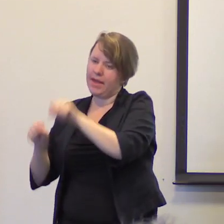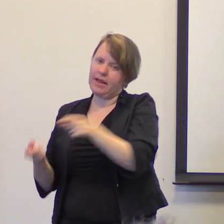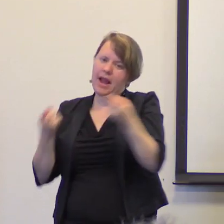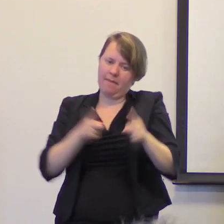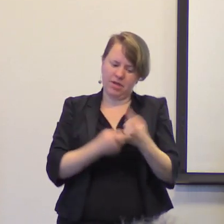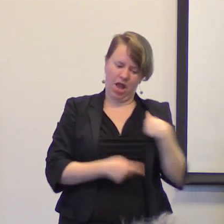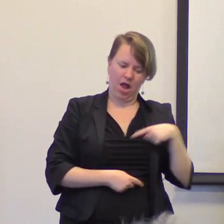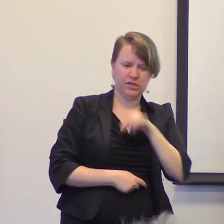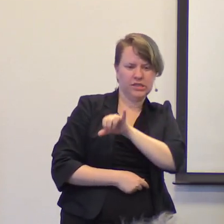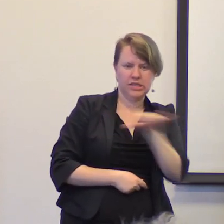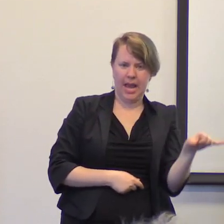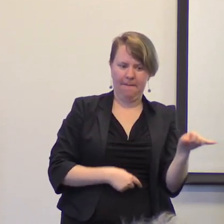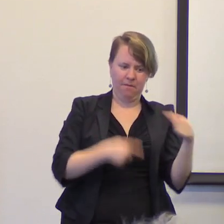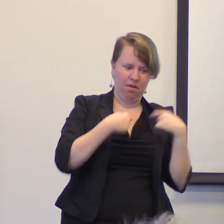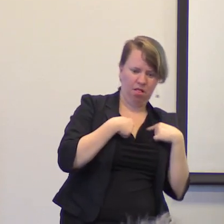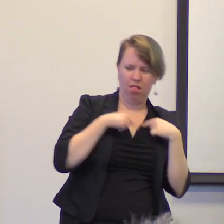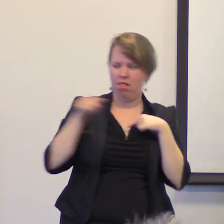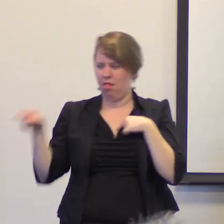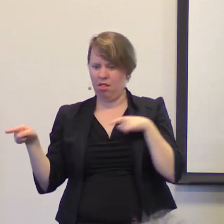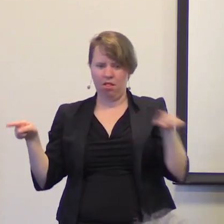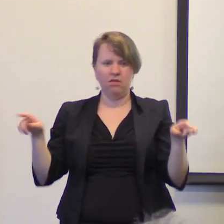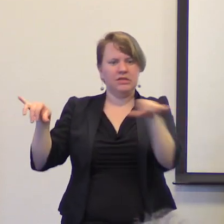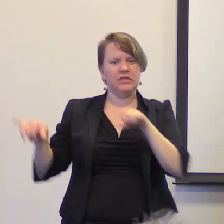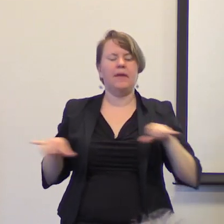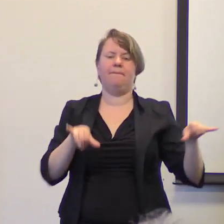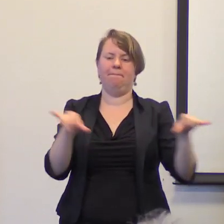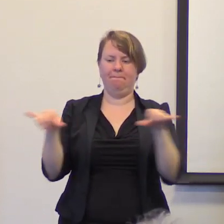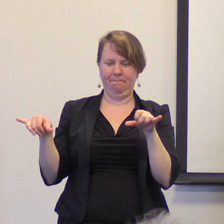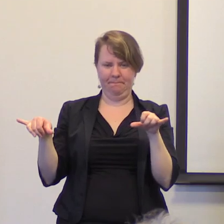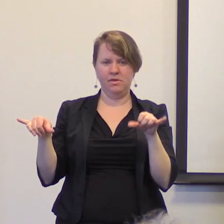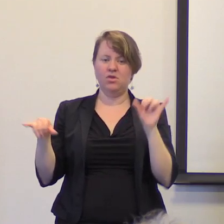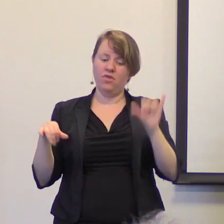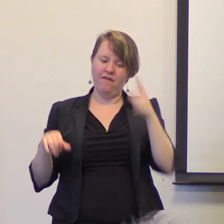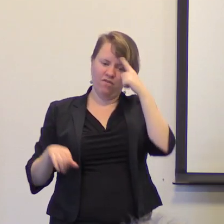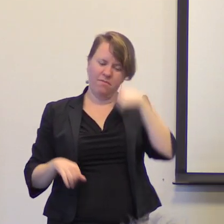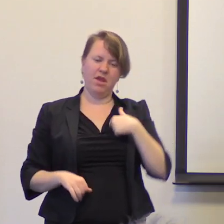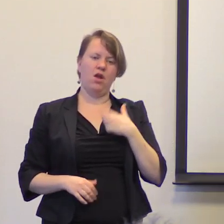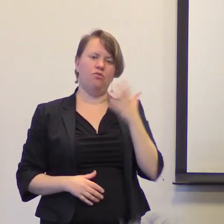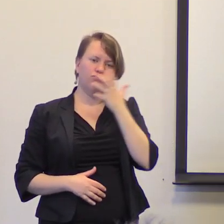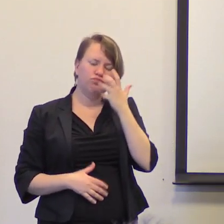If it's happening to us, it can happen to them." So that to me is very much what the ACLU stands for.